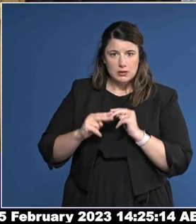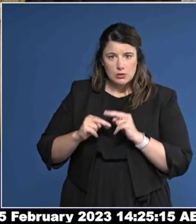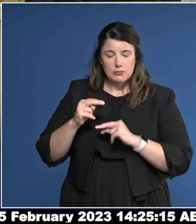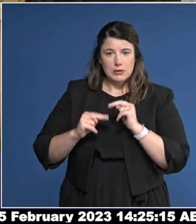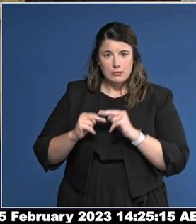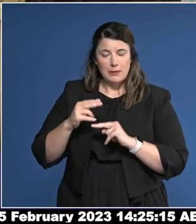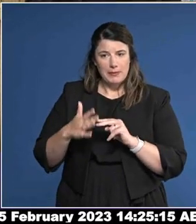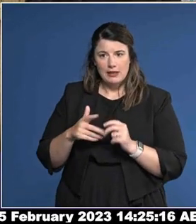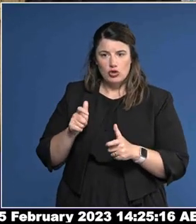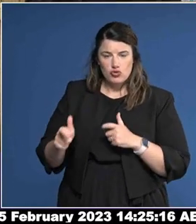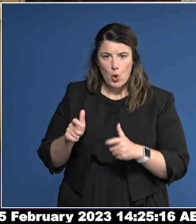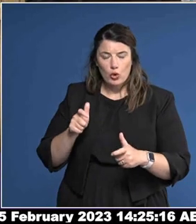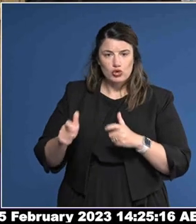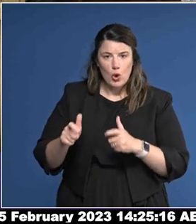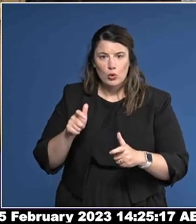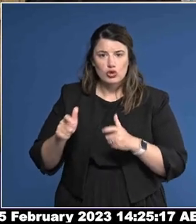terms of we are all equal by virtue of being human.